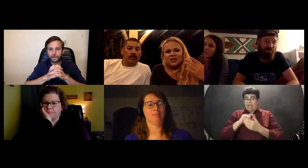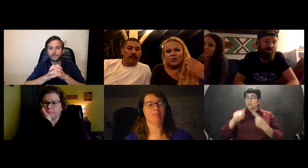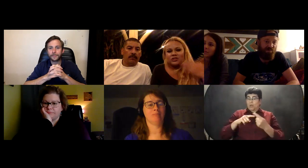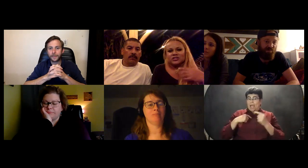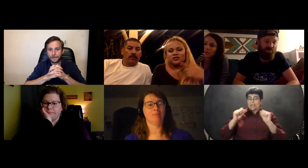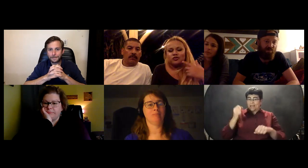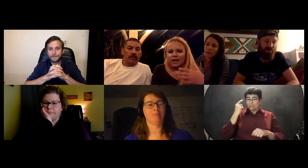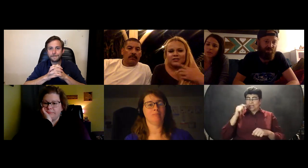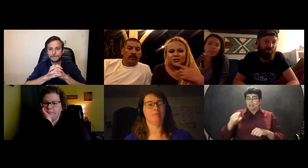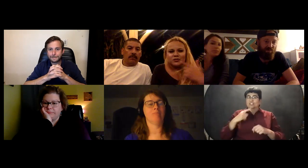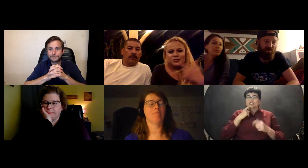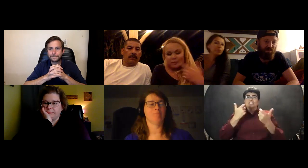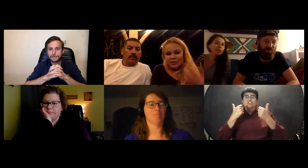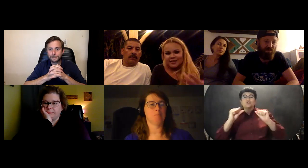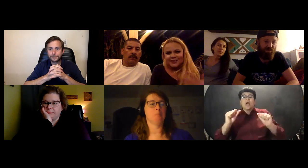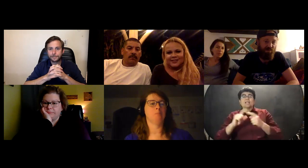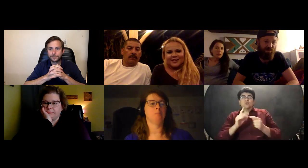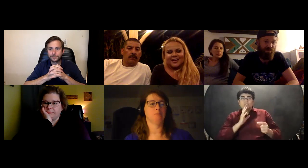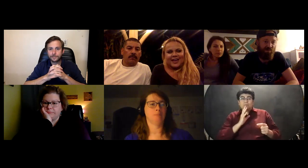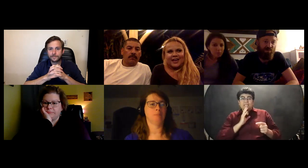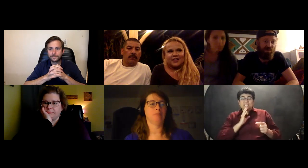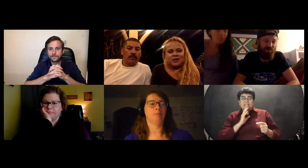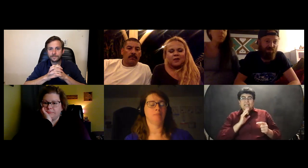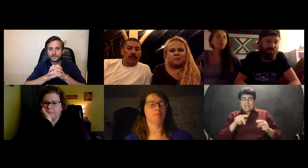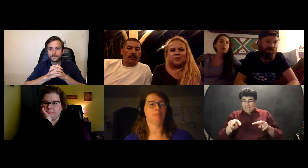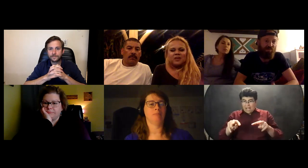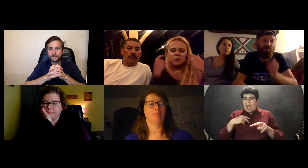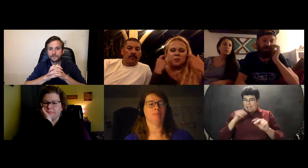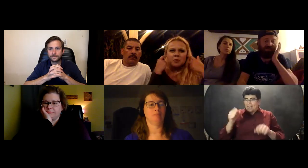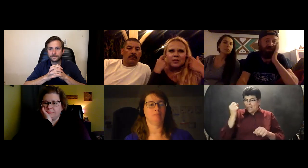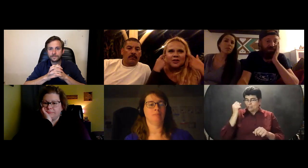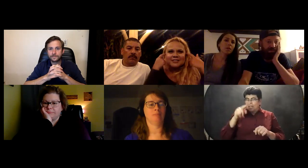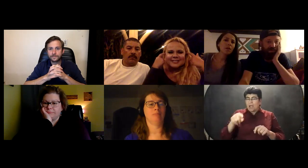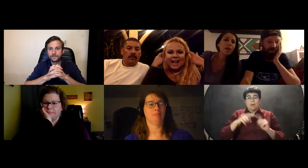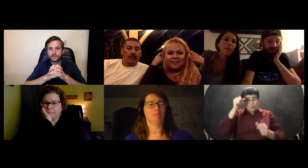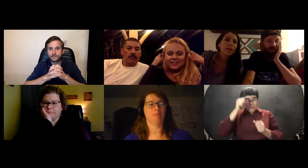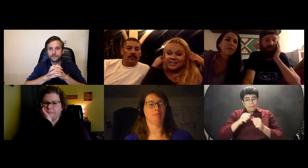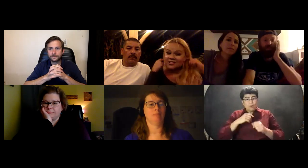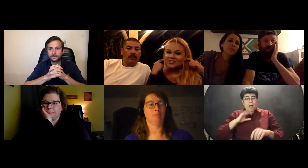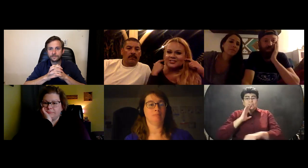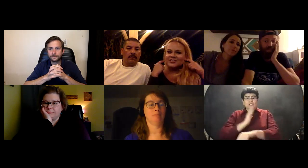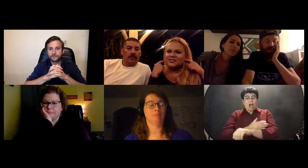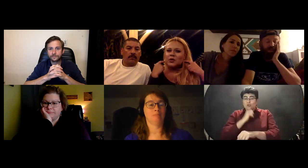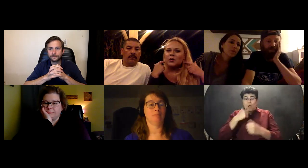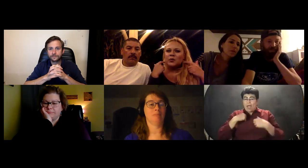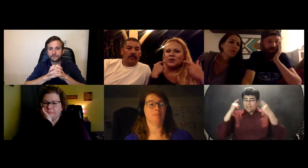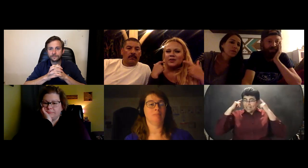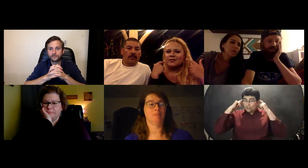when she's trying to speak and you have to remember my daughter doesn't